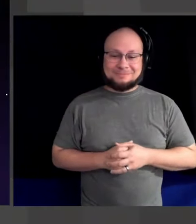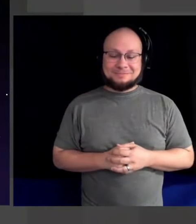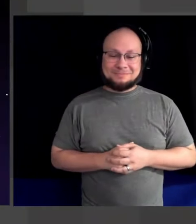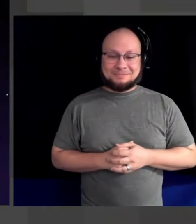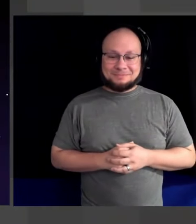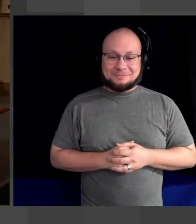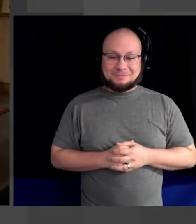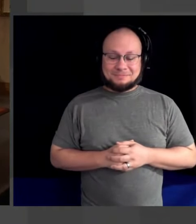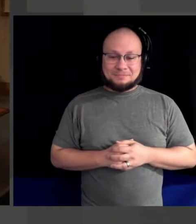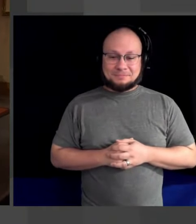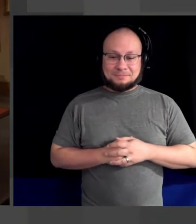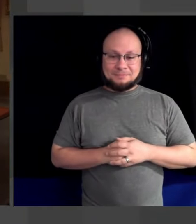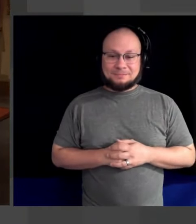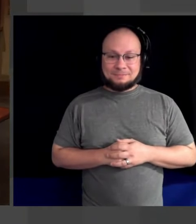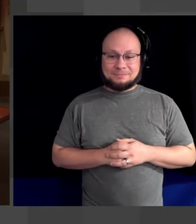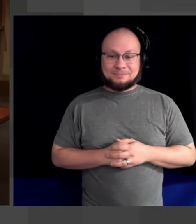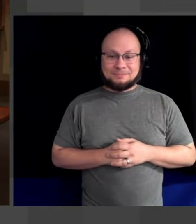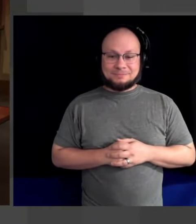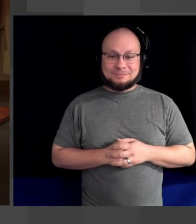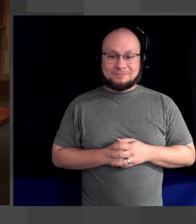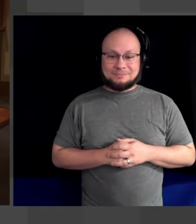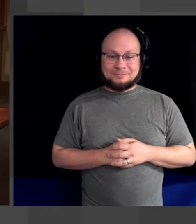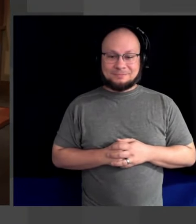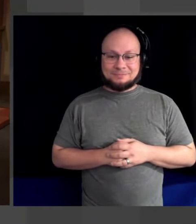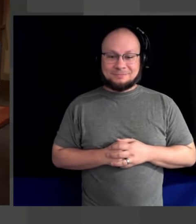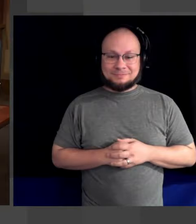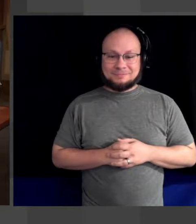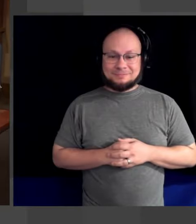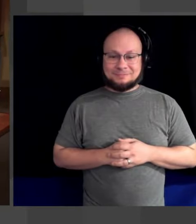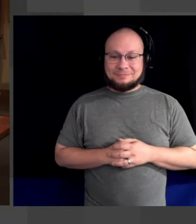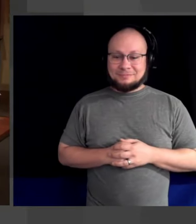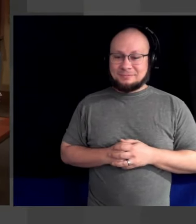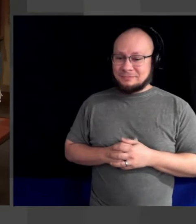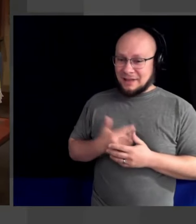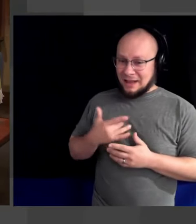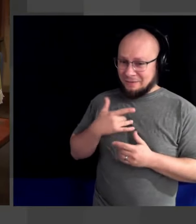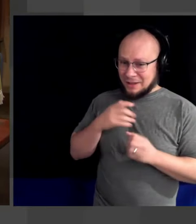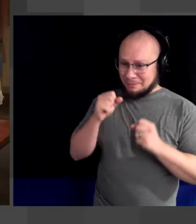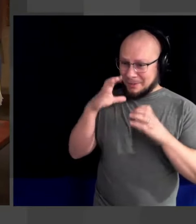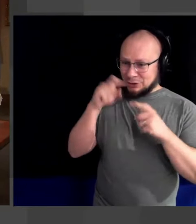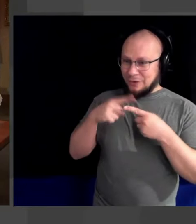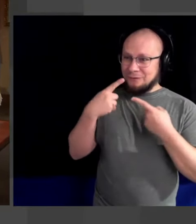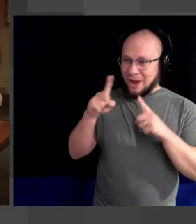TIME.